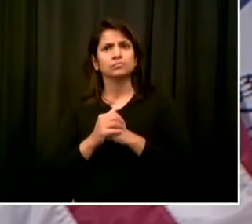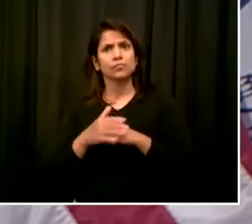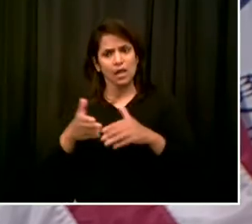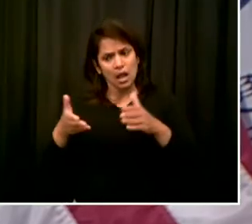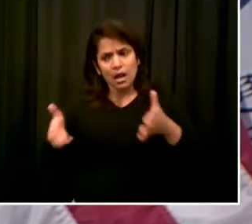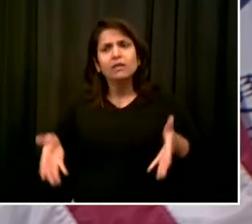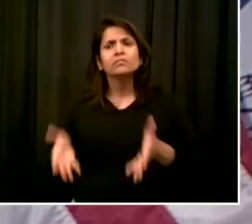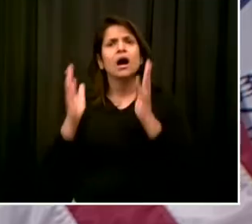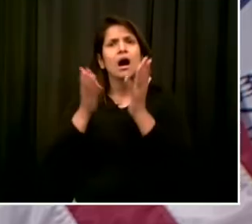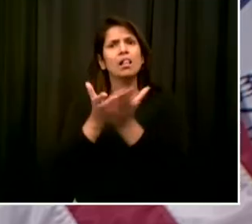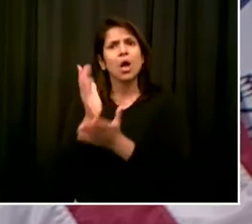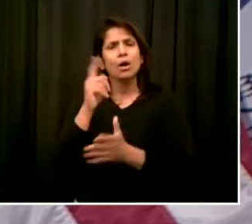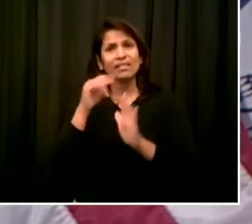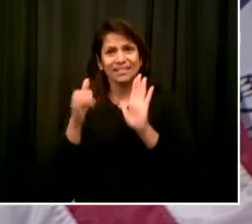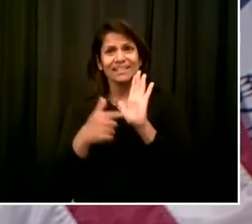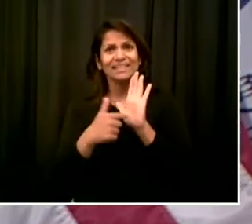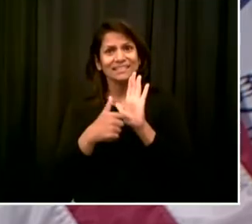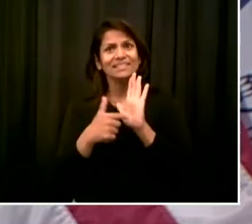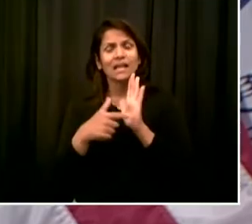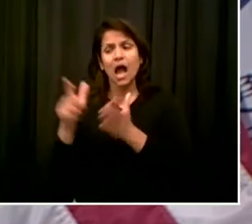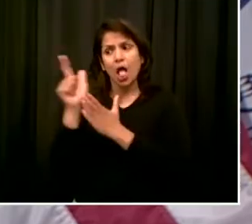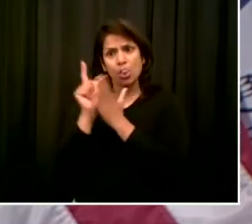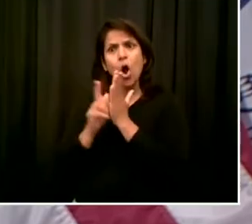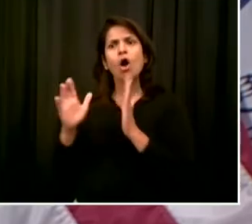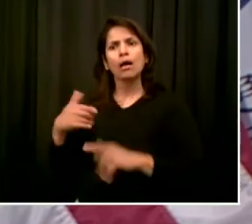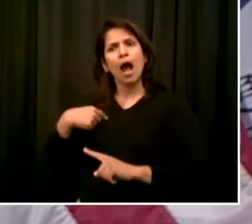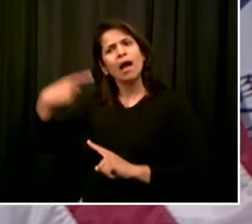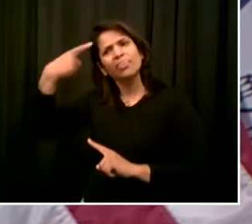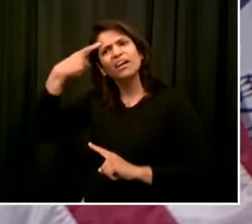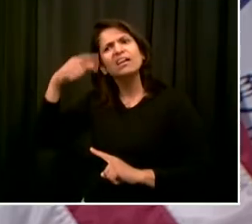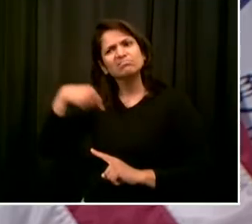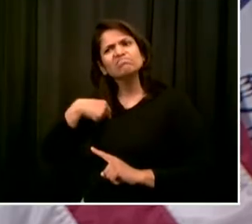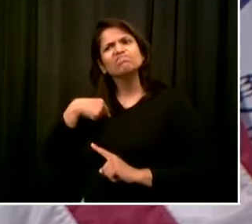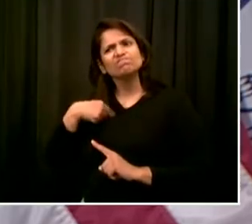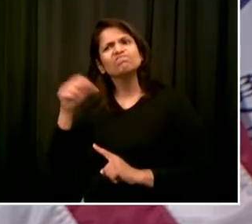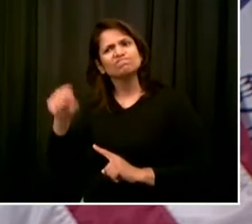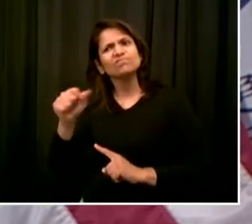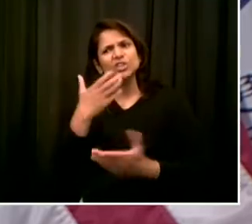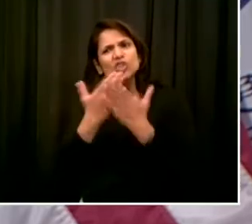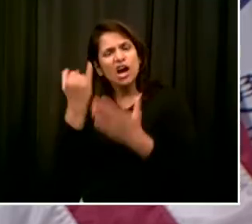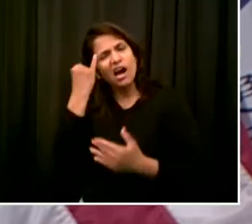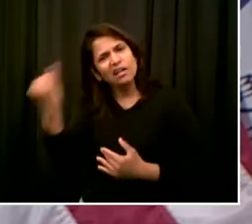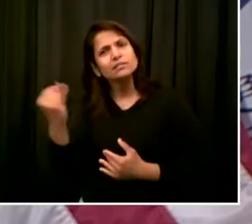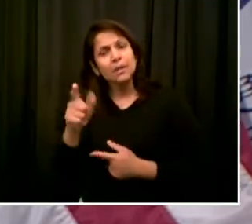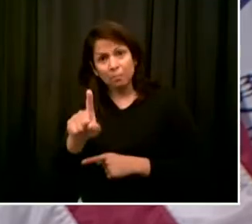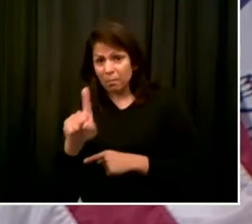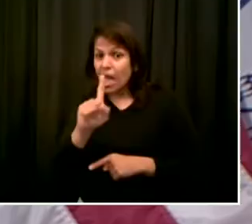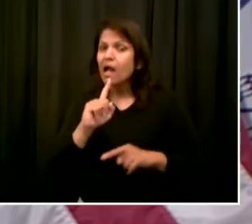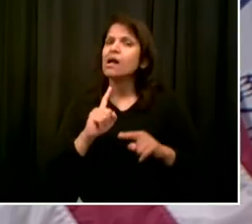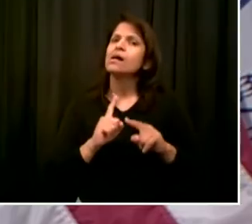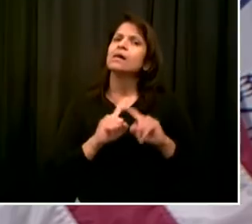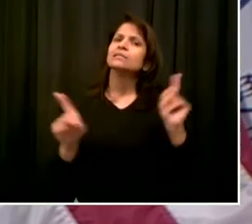RANCH FREEZES AND OTHRE WAYS TO SUPPORT PEOPLE THAT HELP THEM PAY THEIR RENT AND AVOID EVICTION. I AM PROUD OF THE FACT WE HAVE HAD A CONSISTENT POLICY TO STOP